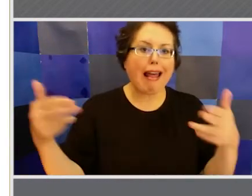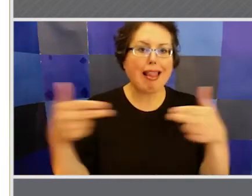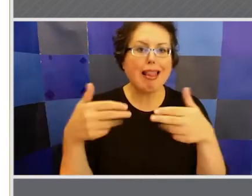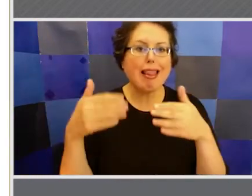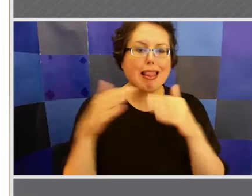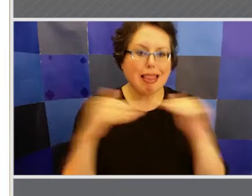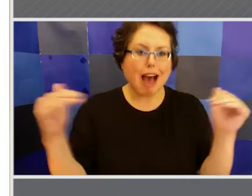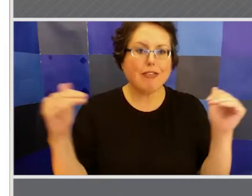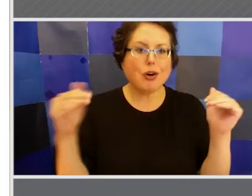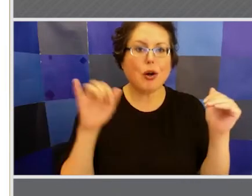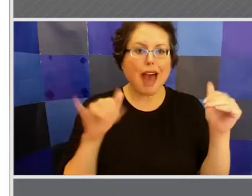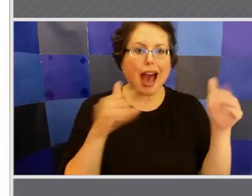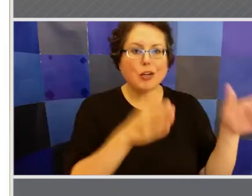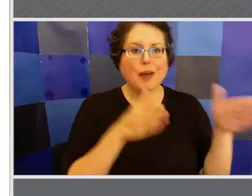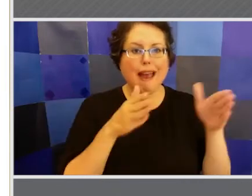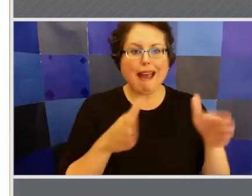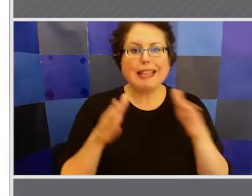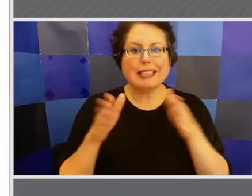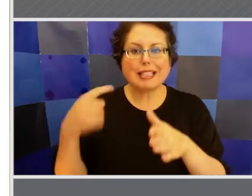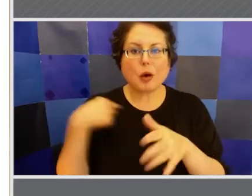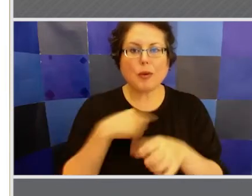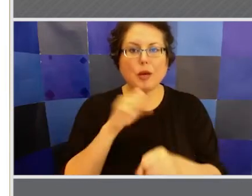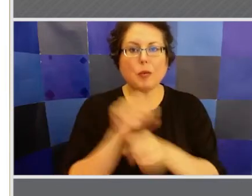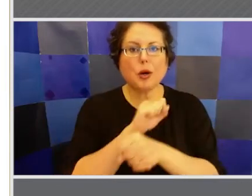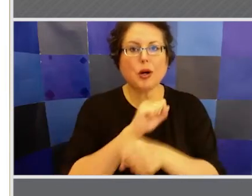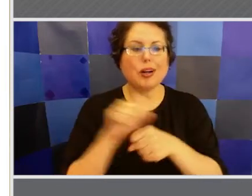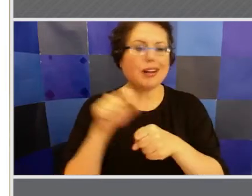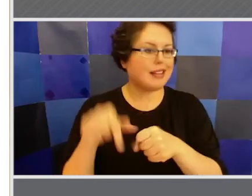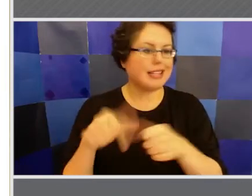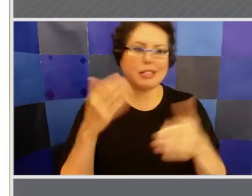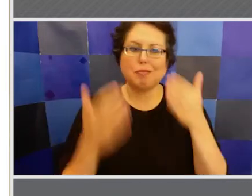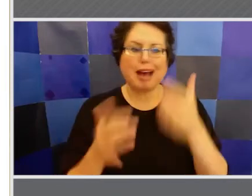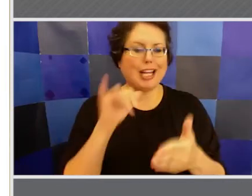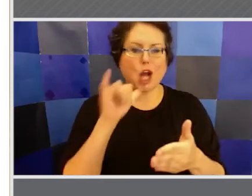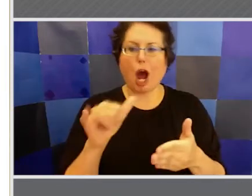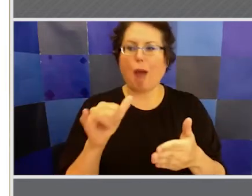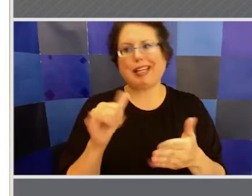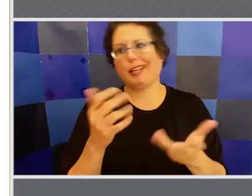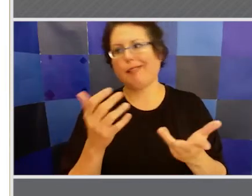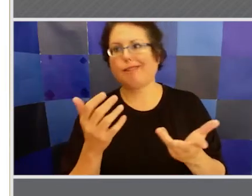to it's it's you know this may not particularly be, you know, particularly, you know all that